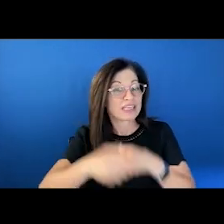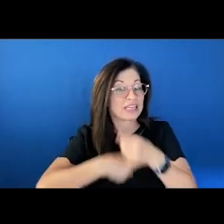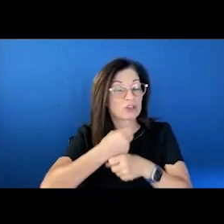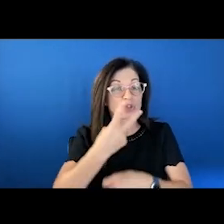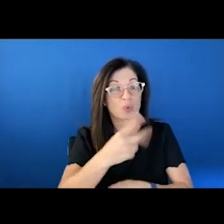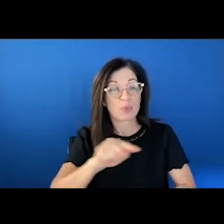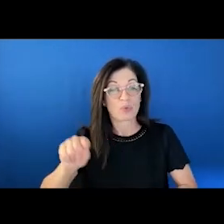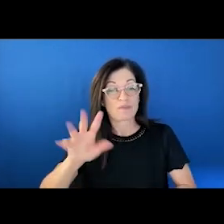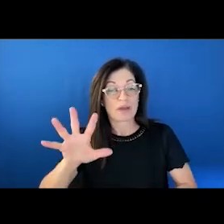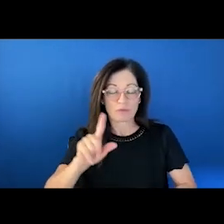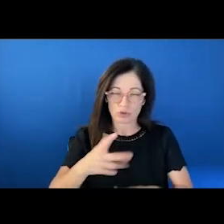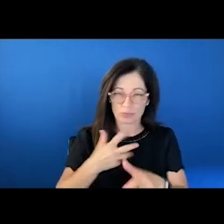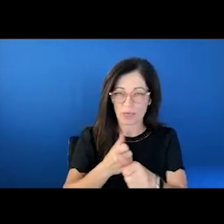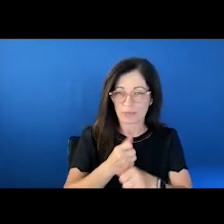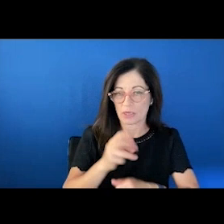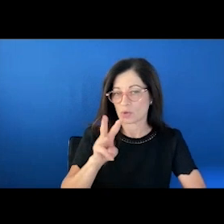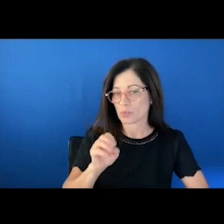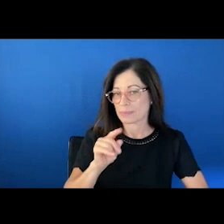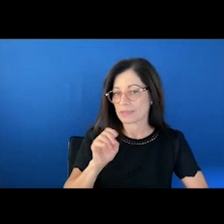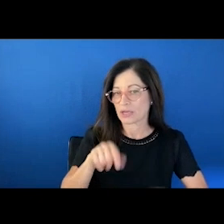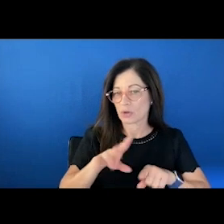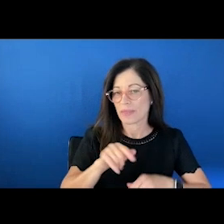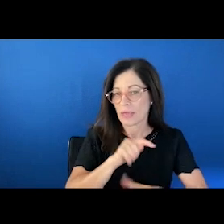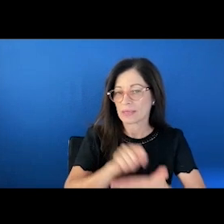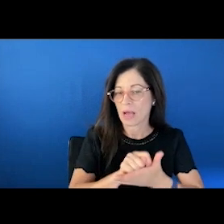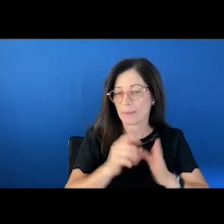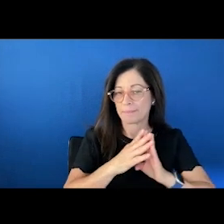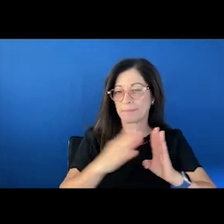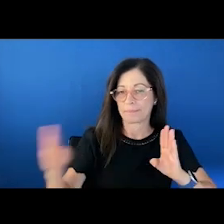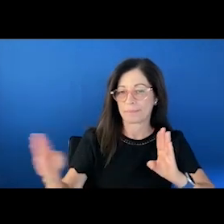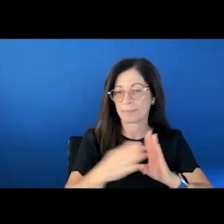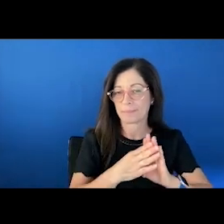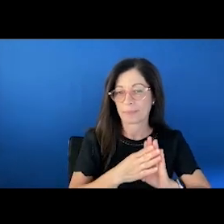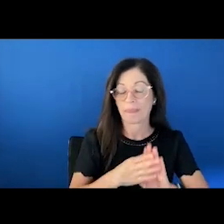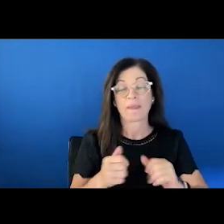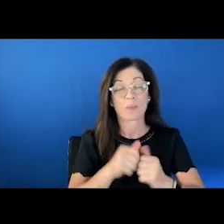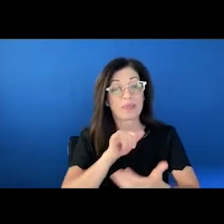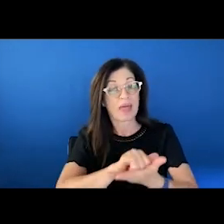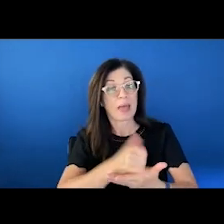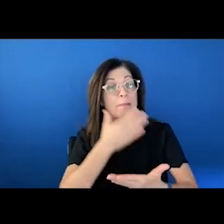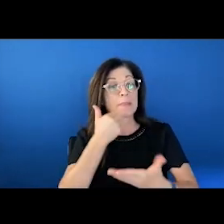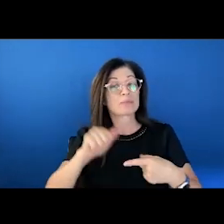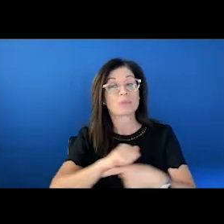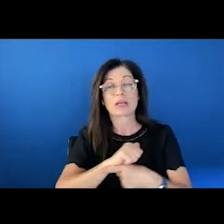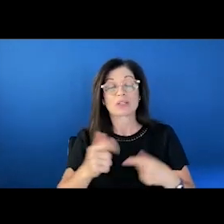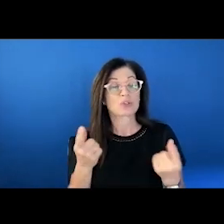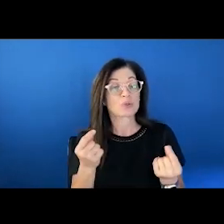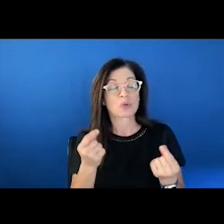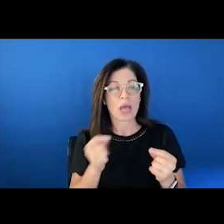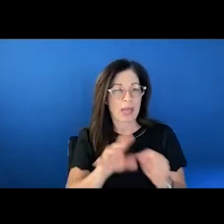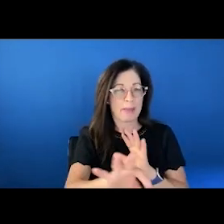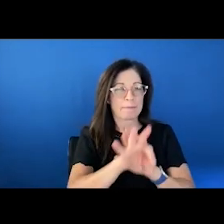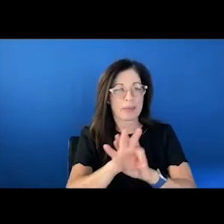should be updating the website during that time. This being said, a best practice is to pick a